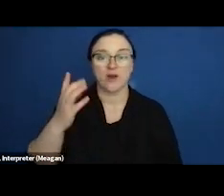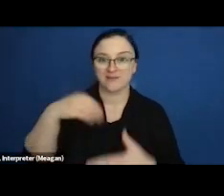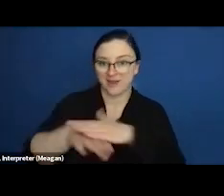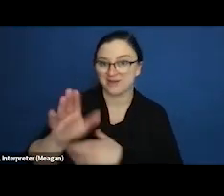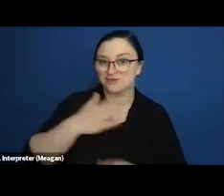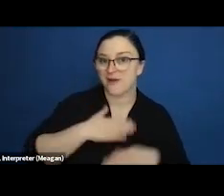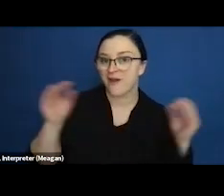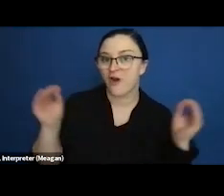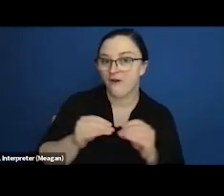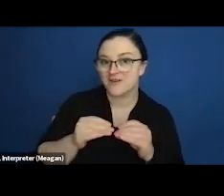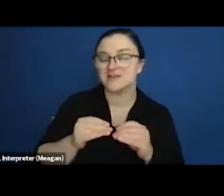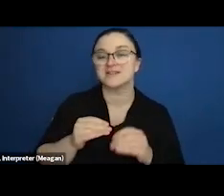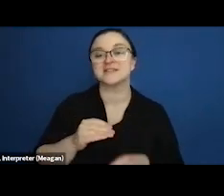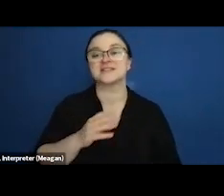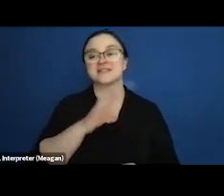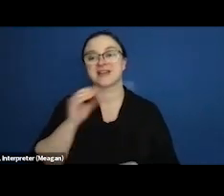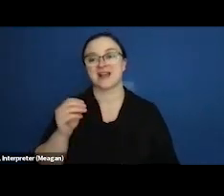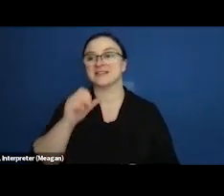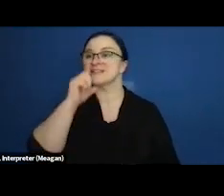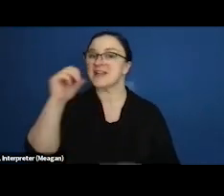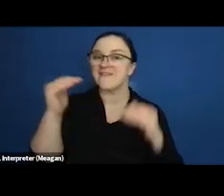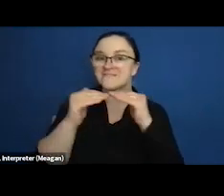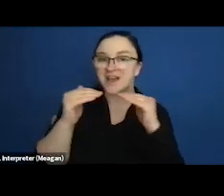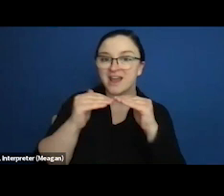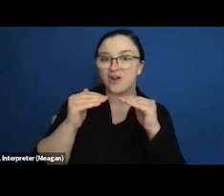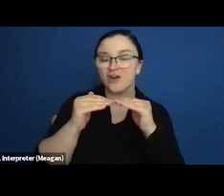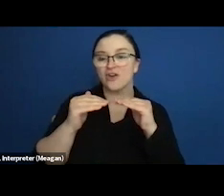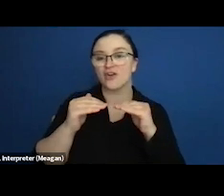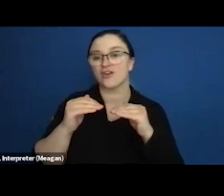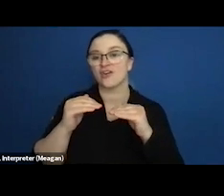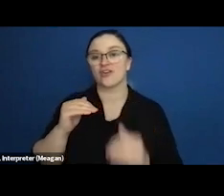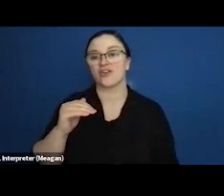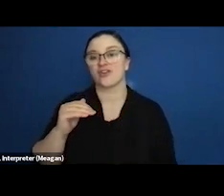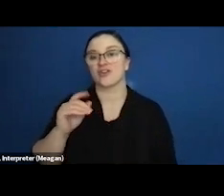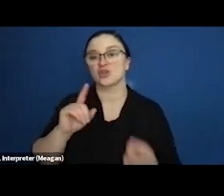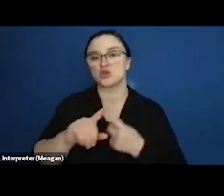and it would be unfair or a disservice to be able to kind of recognize